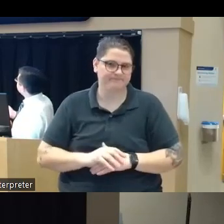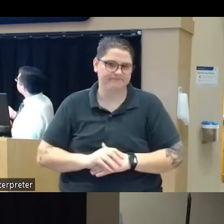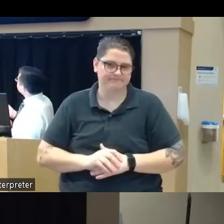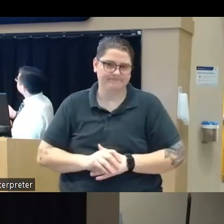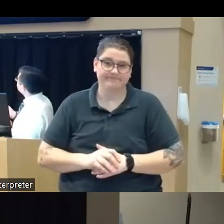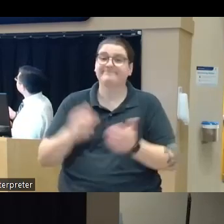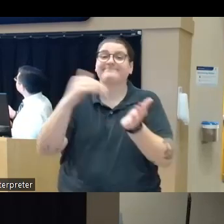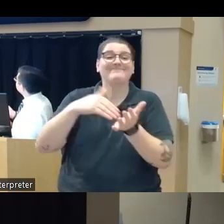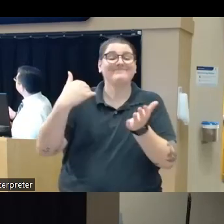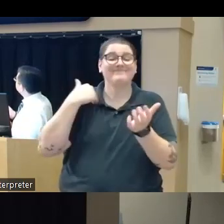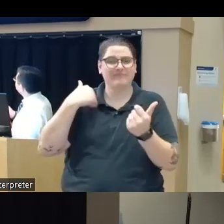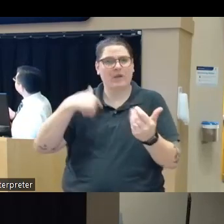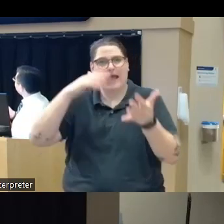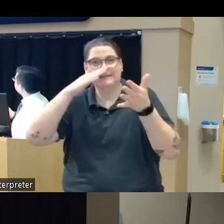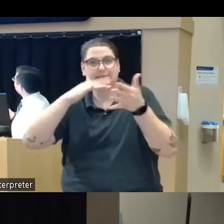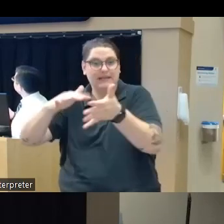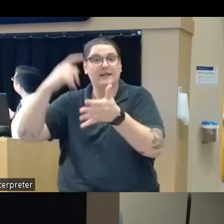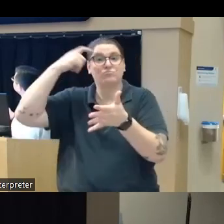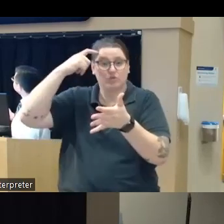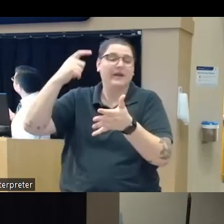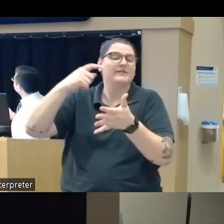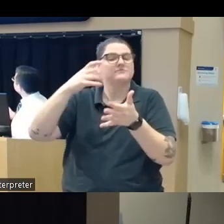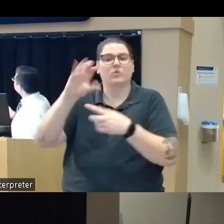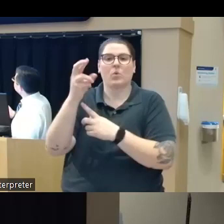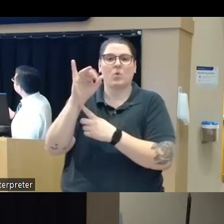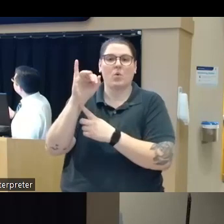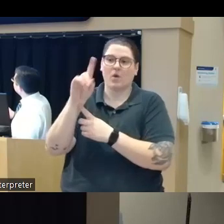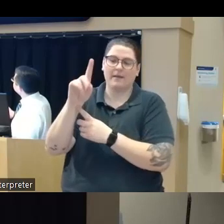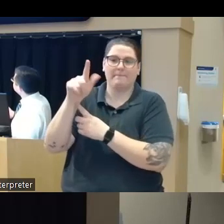I study this little structure in the brain called the chord plexus it's found in the lateral